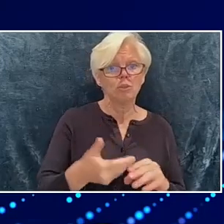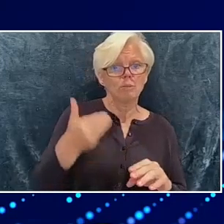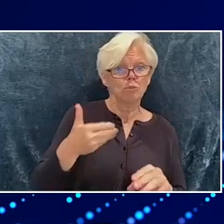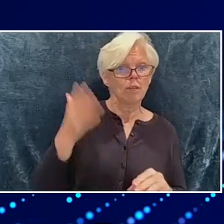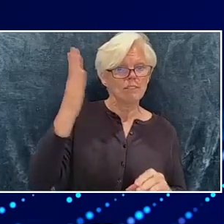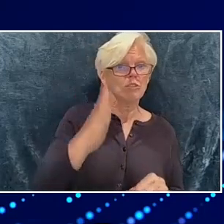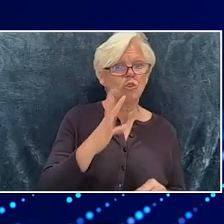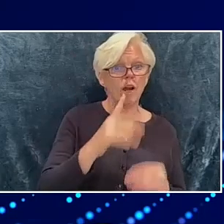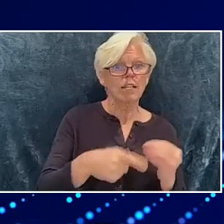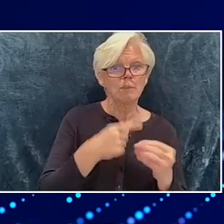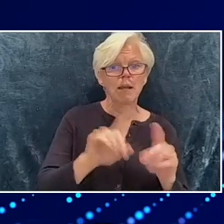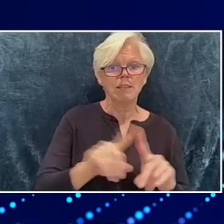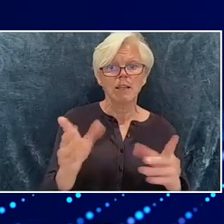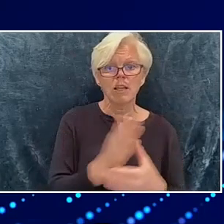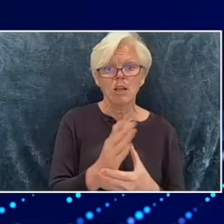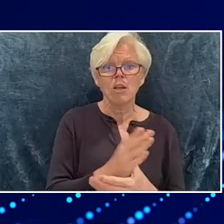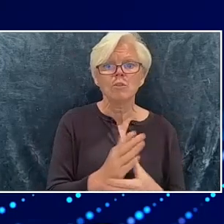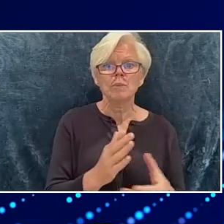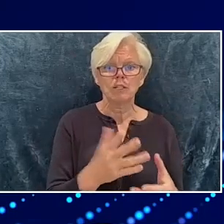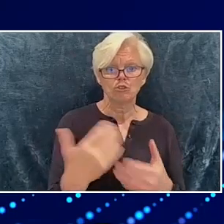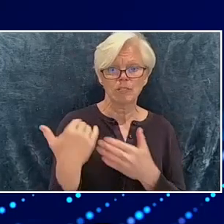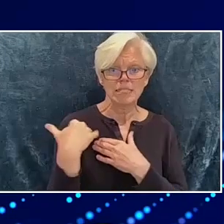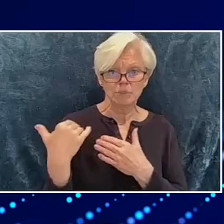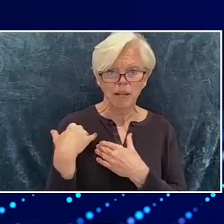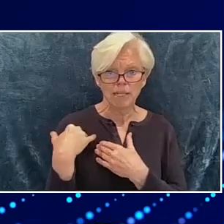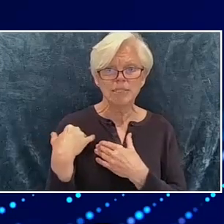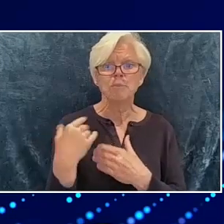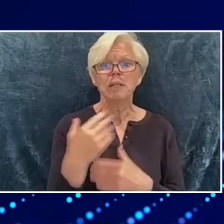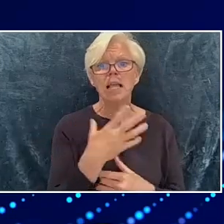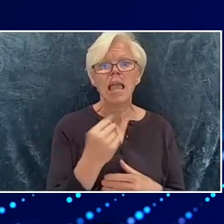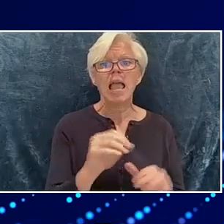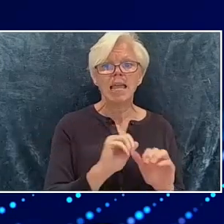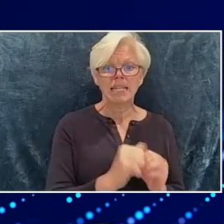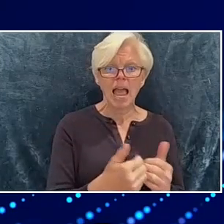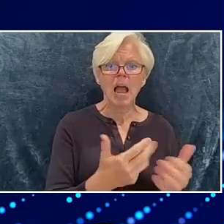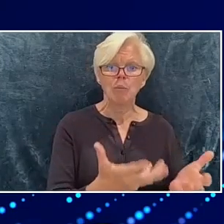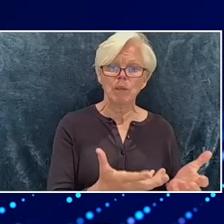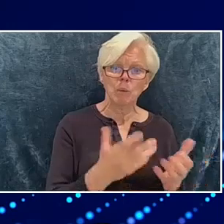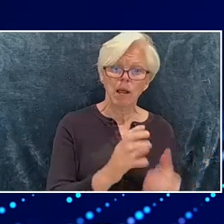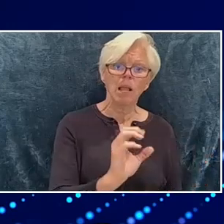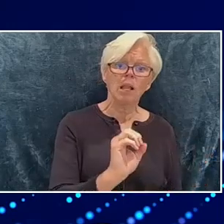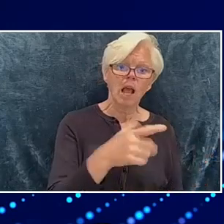difference between the responsibility and how we want, you know, opt-in to be more-